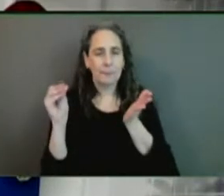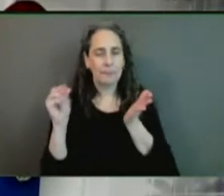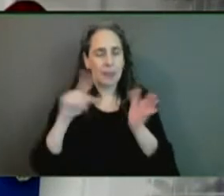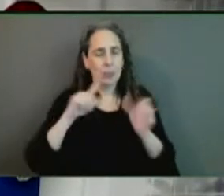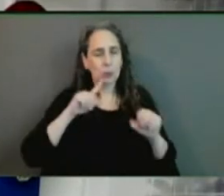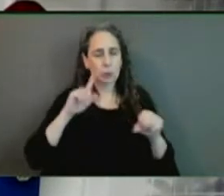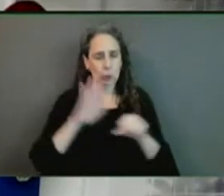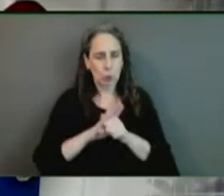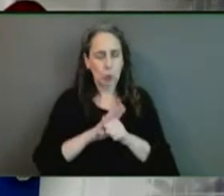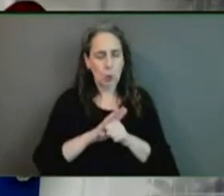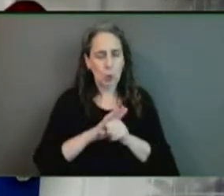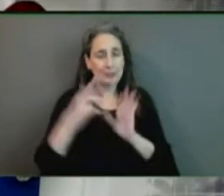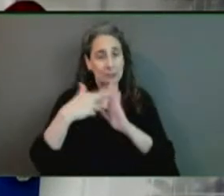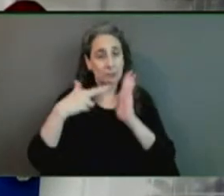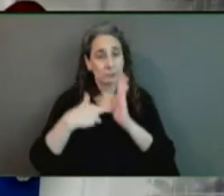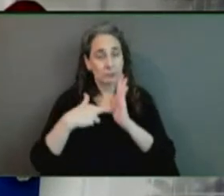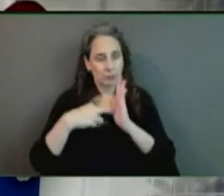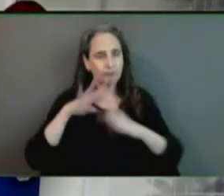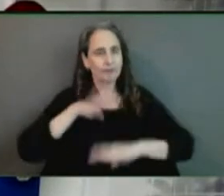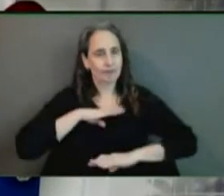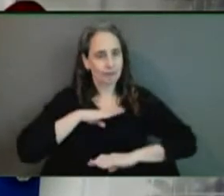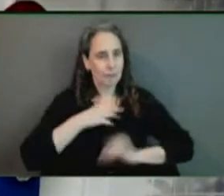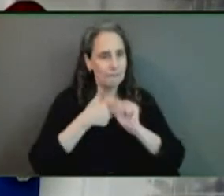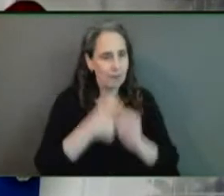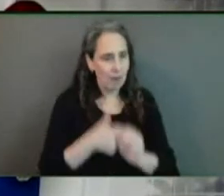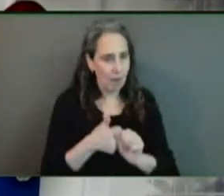inspects and, um, you know,